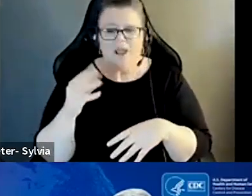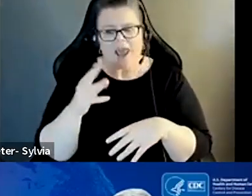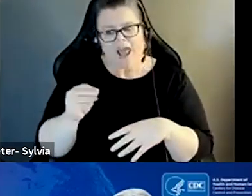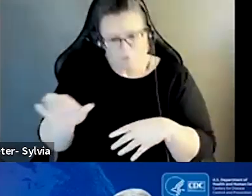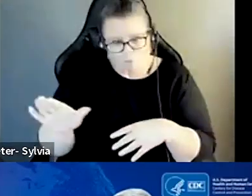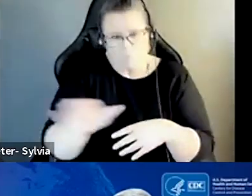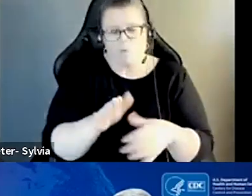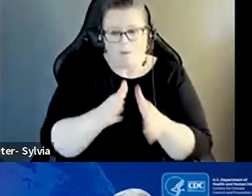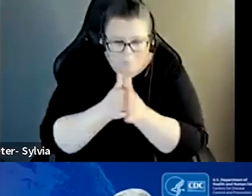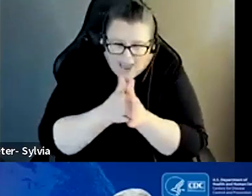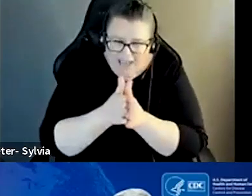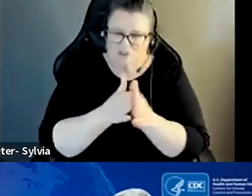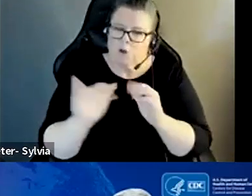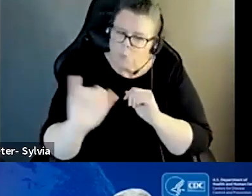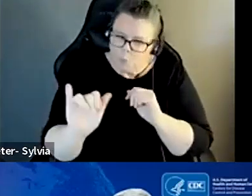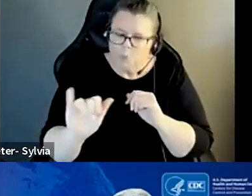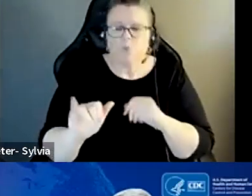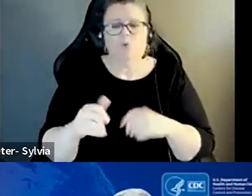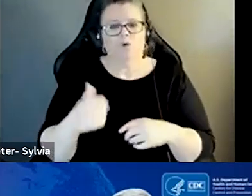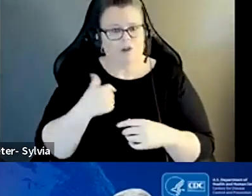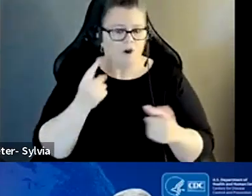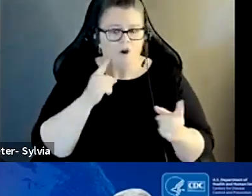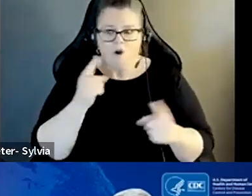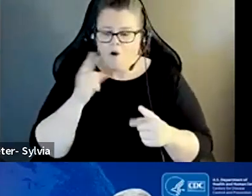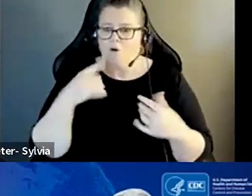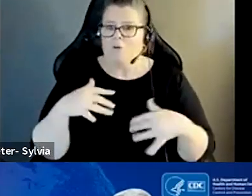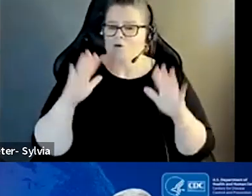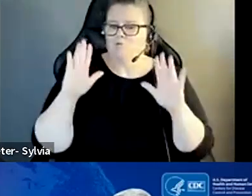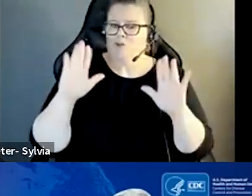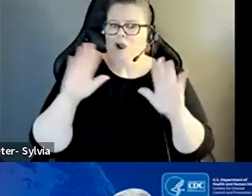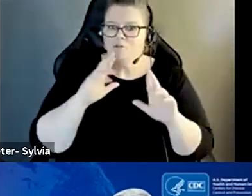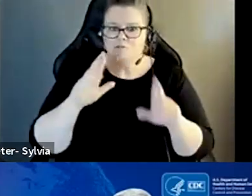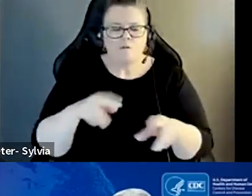I have heard great reports from your first meeting, and I'm looking forward to what will happen in the months